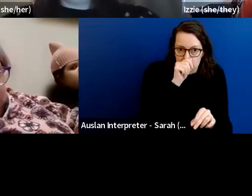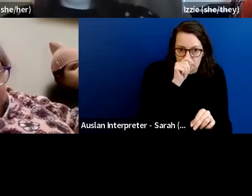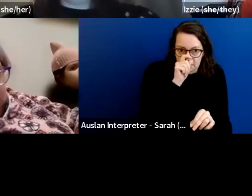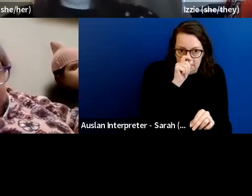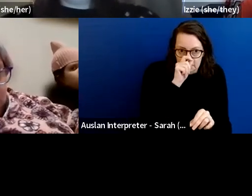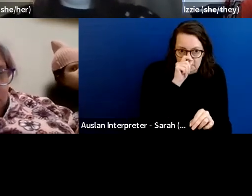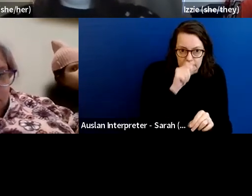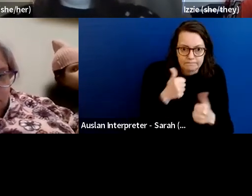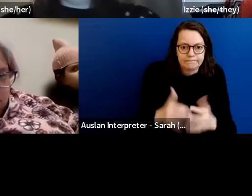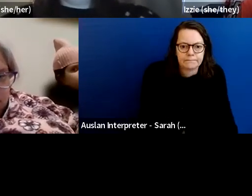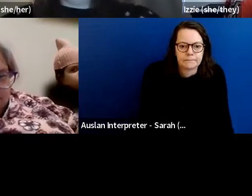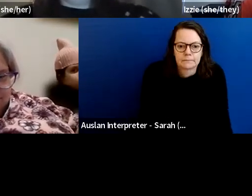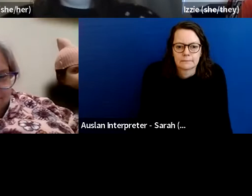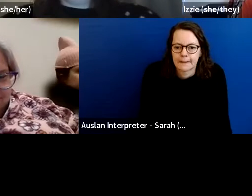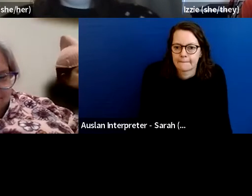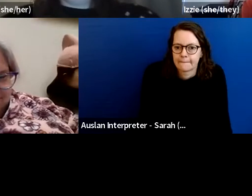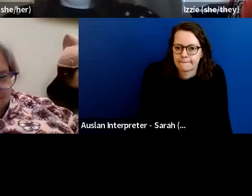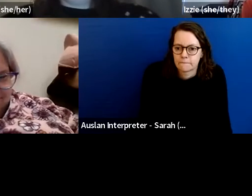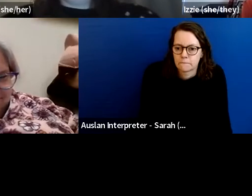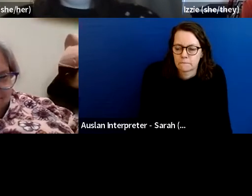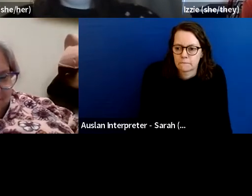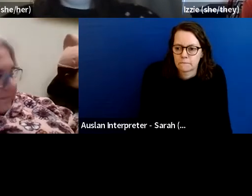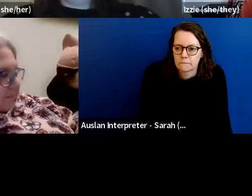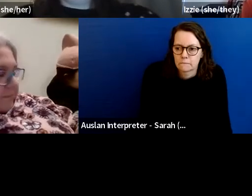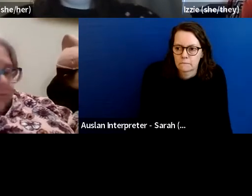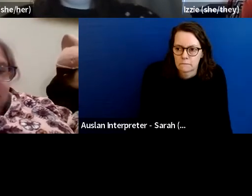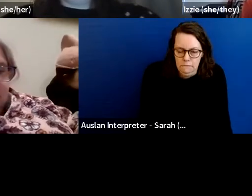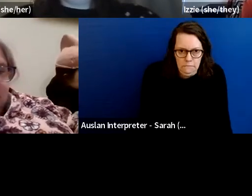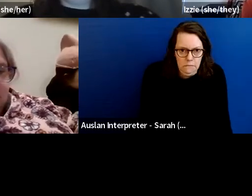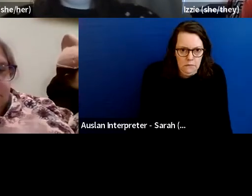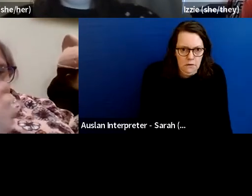Liz can help direct your questions to us